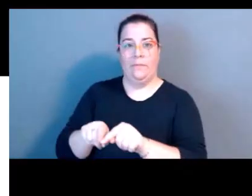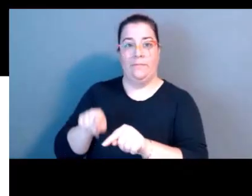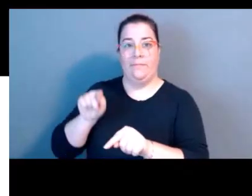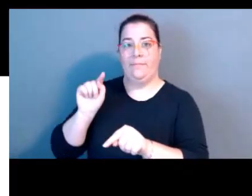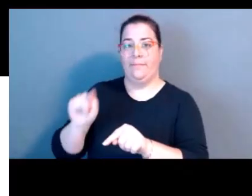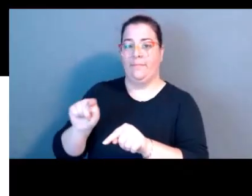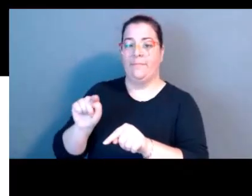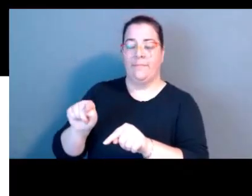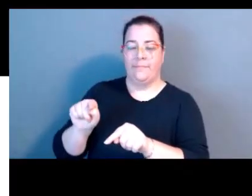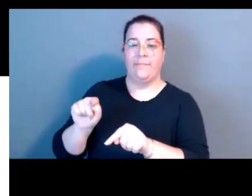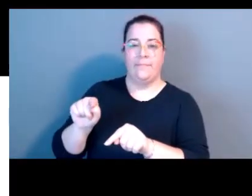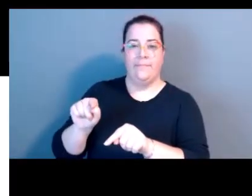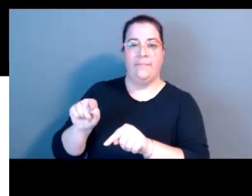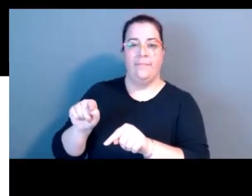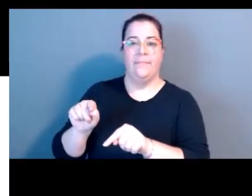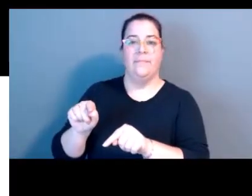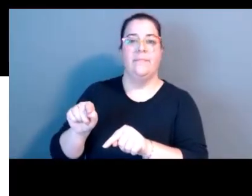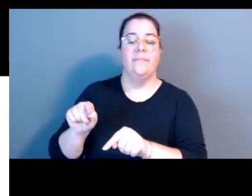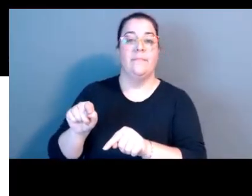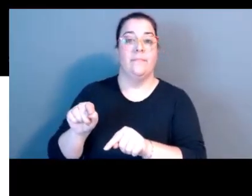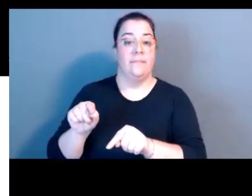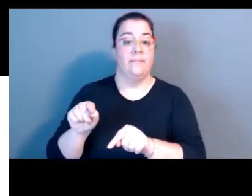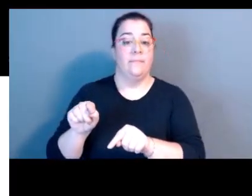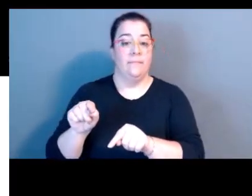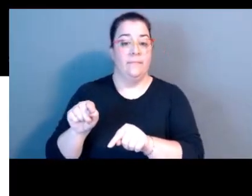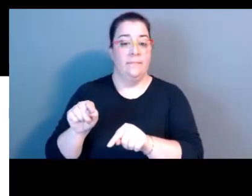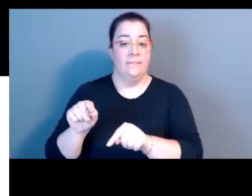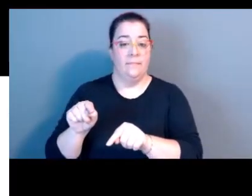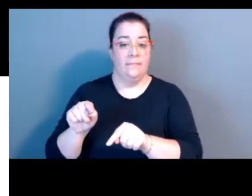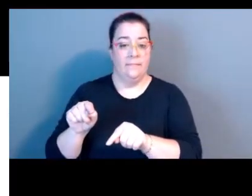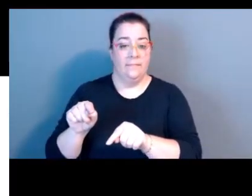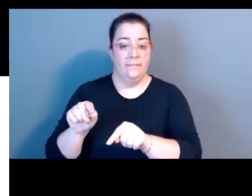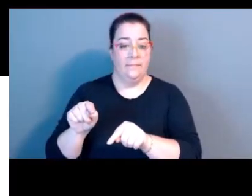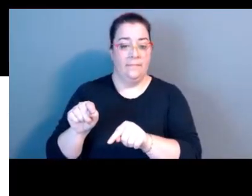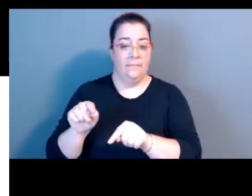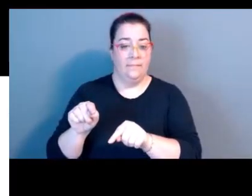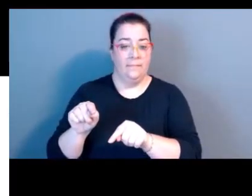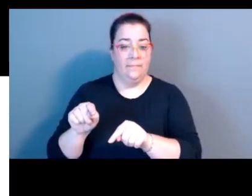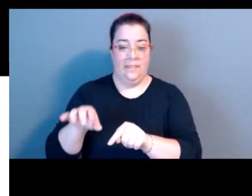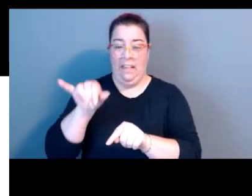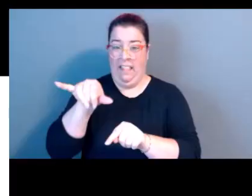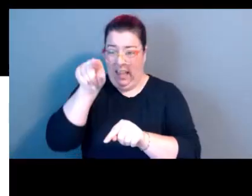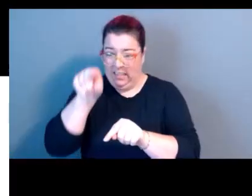We state here which evaluation criteria is relevant to this section.